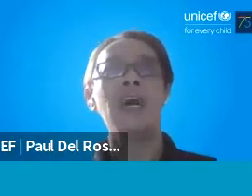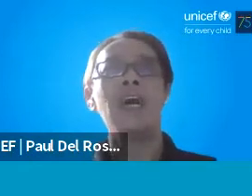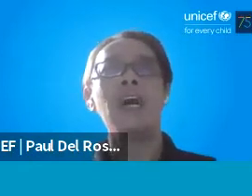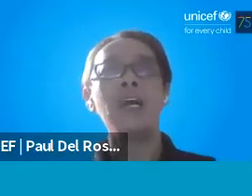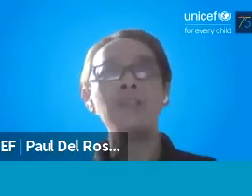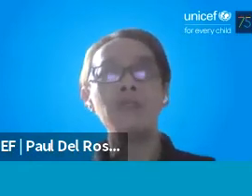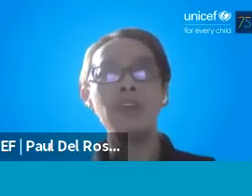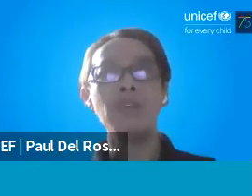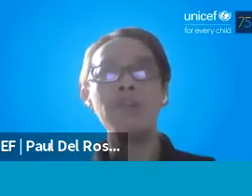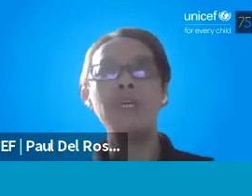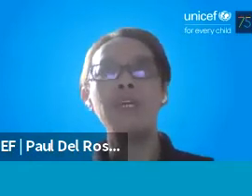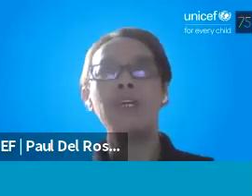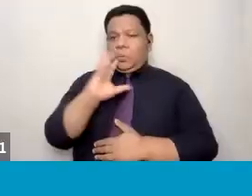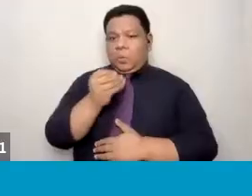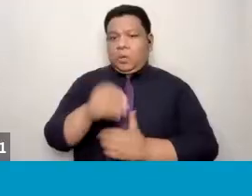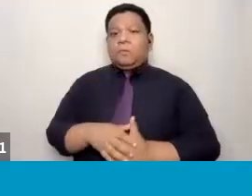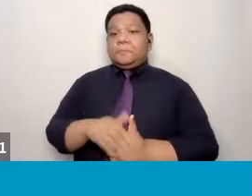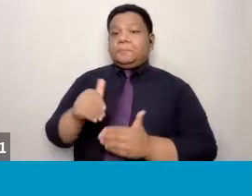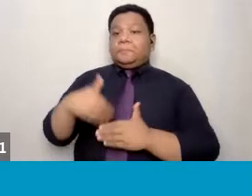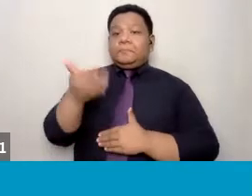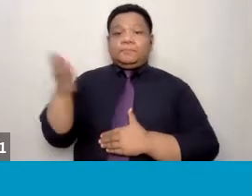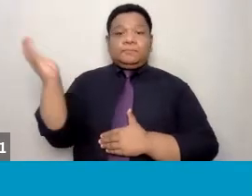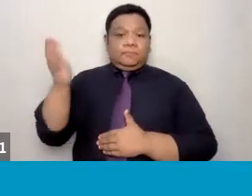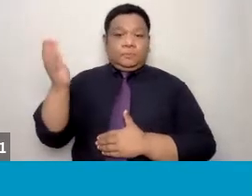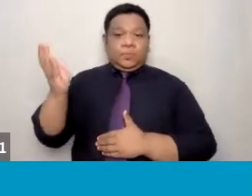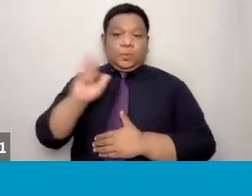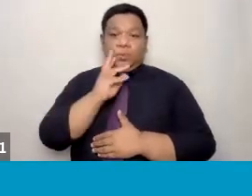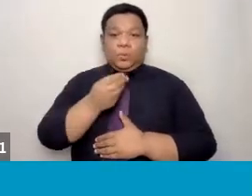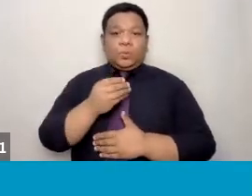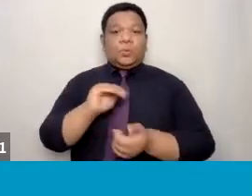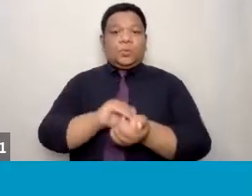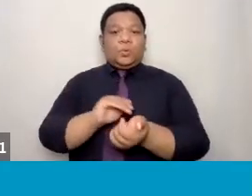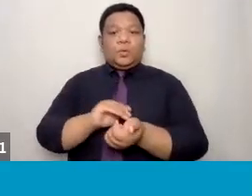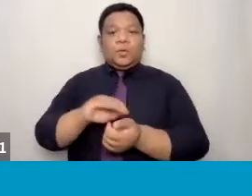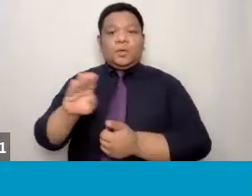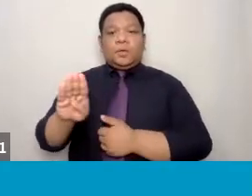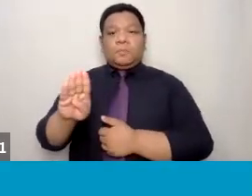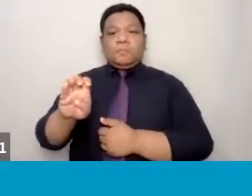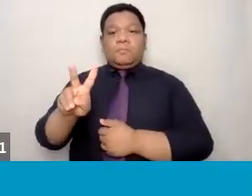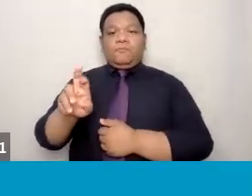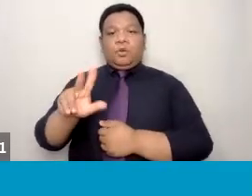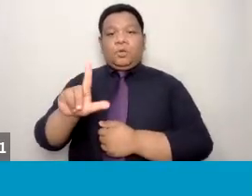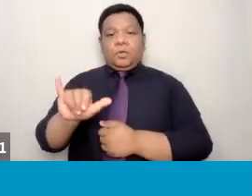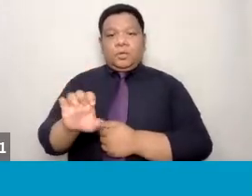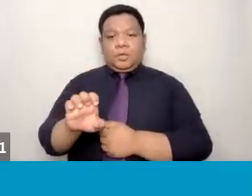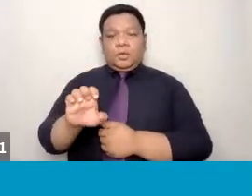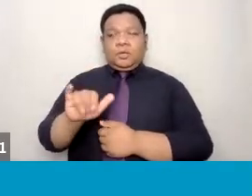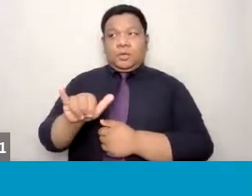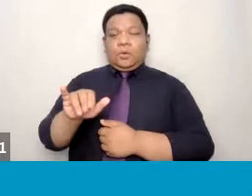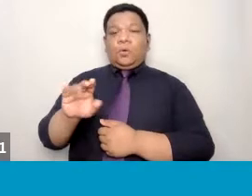Our next speaker is Dr. Beverly Ho of the Disease Prevention and Control Bureau of DOH.